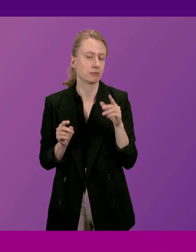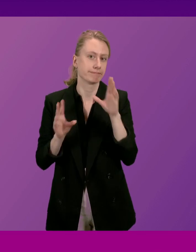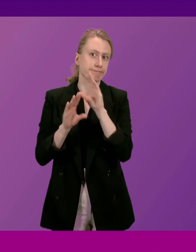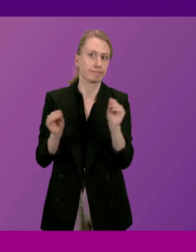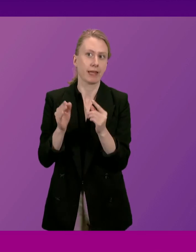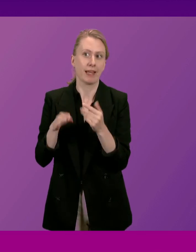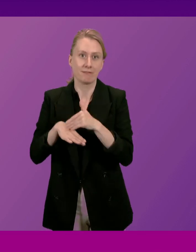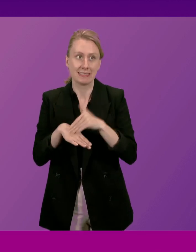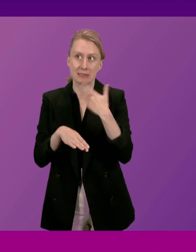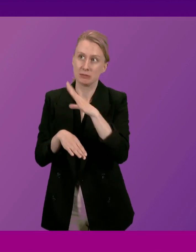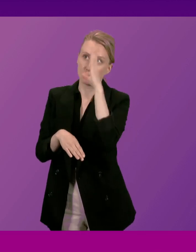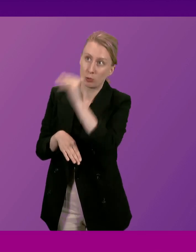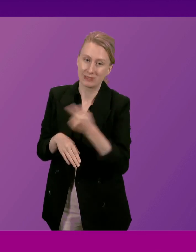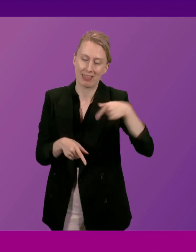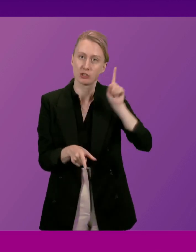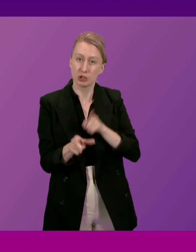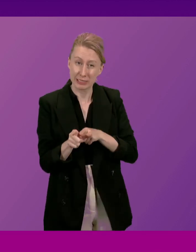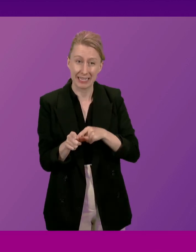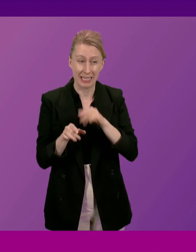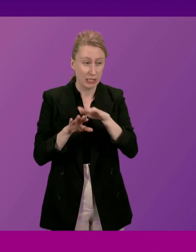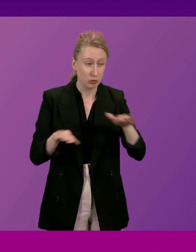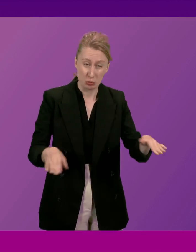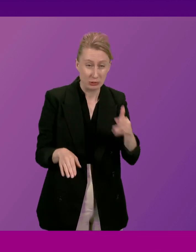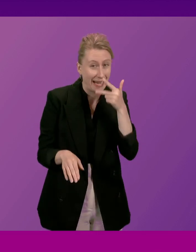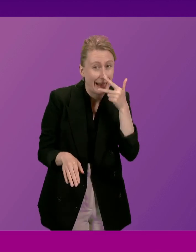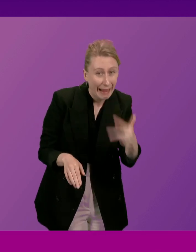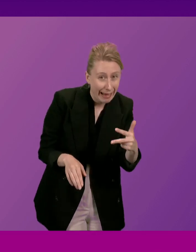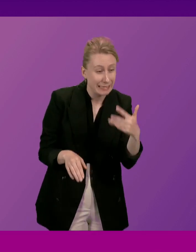Reporter Administration, with children as young as eight having been reported for alleged violent